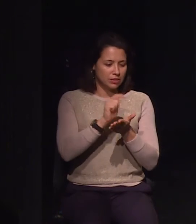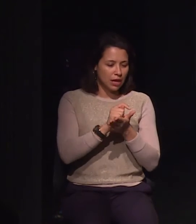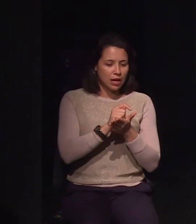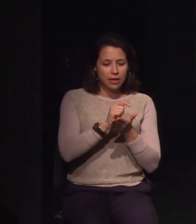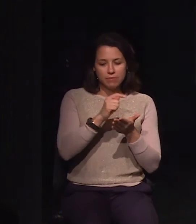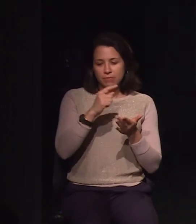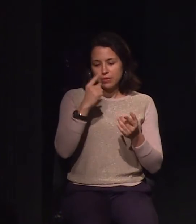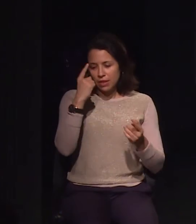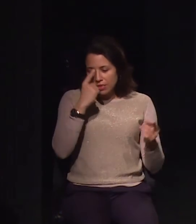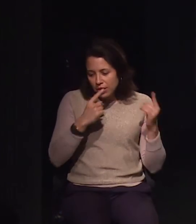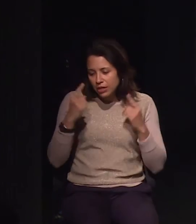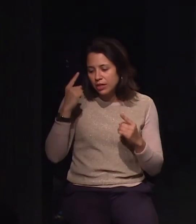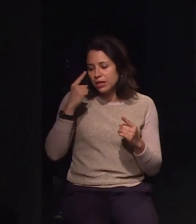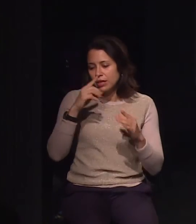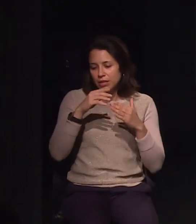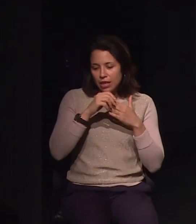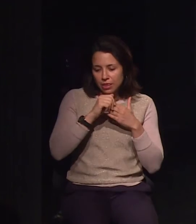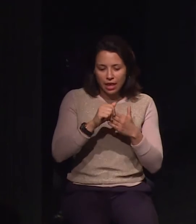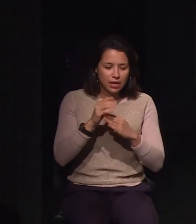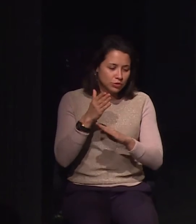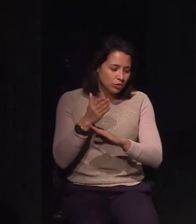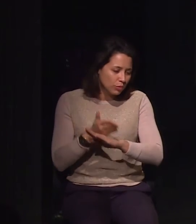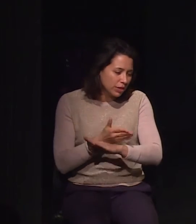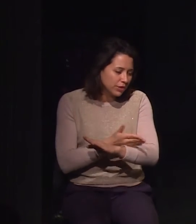Lincoln Center. It led from somewhere, it changed.